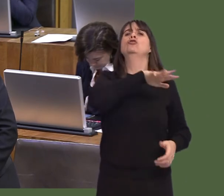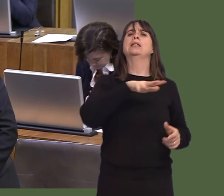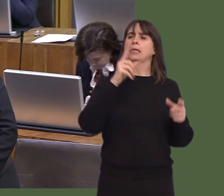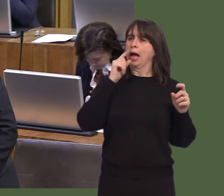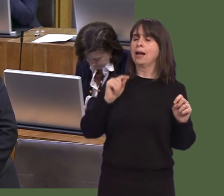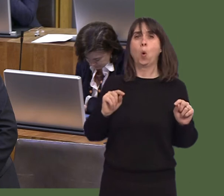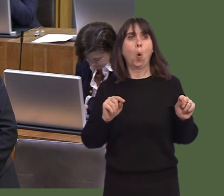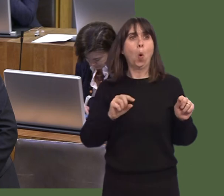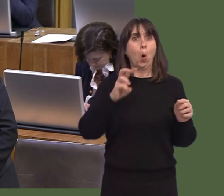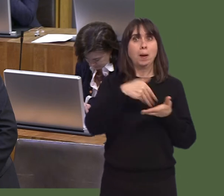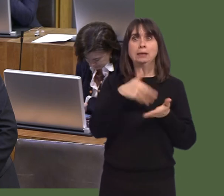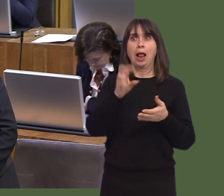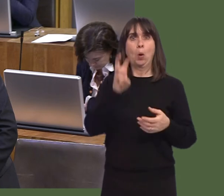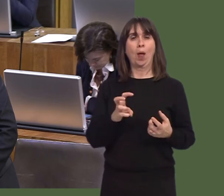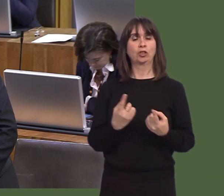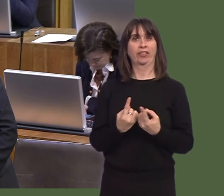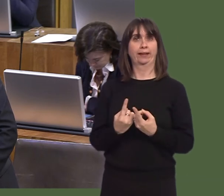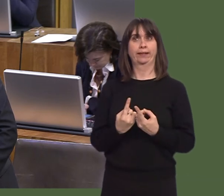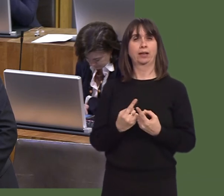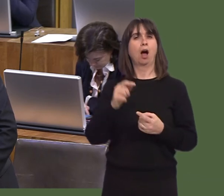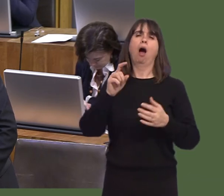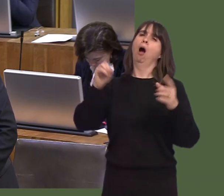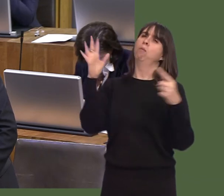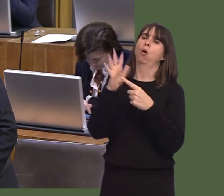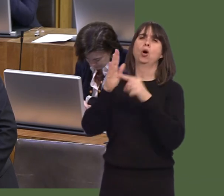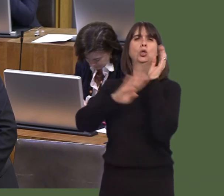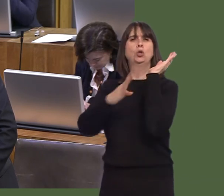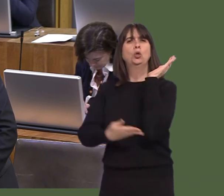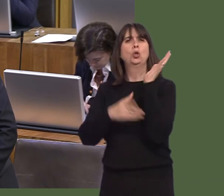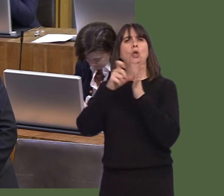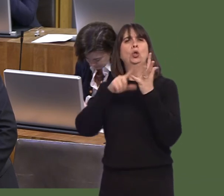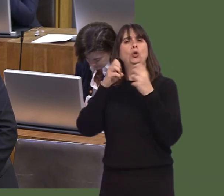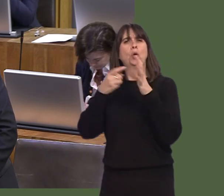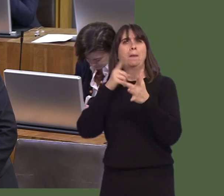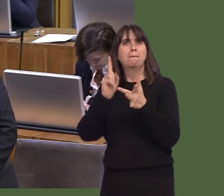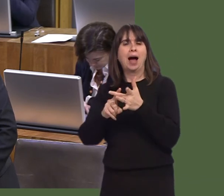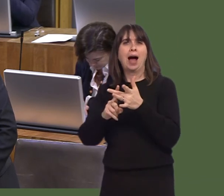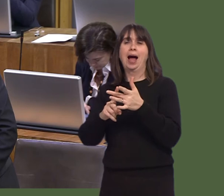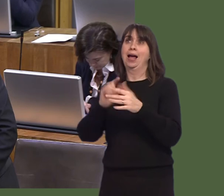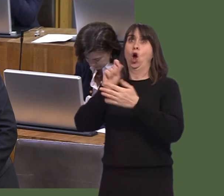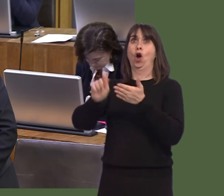by your commission and that quick progress can be made if it reports back with compelling evidence for change?